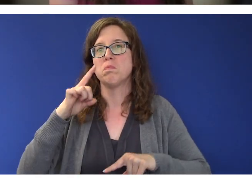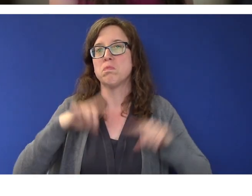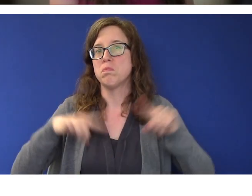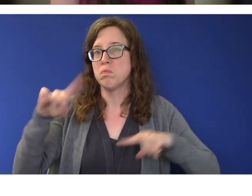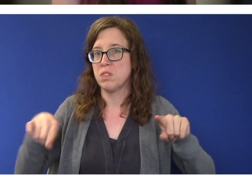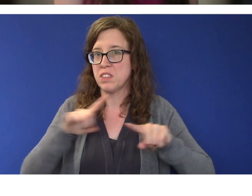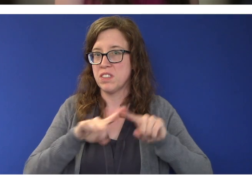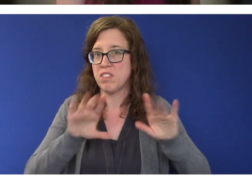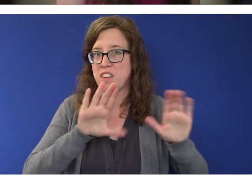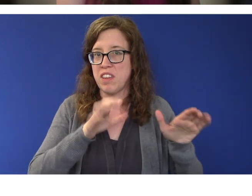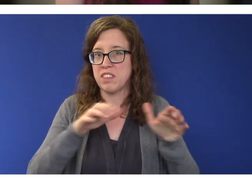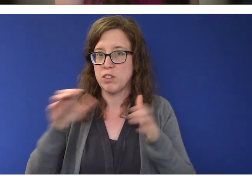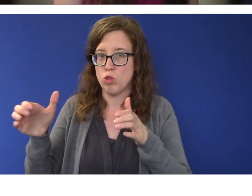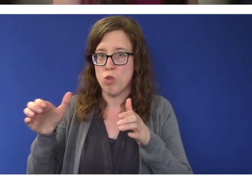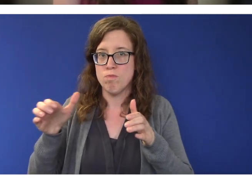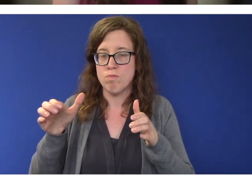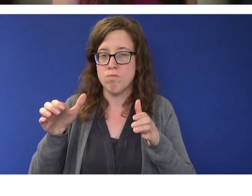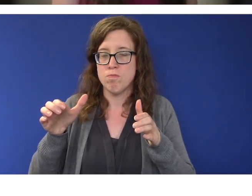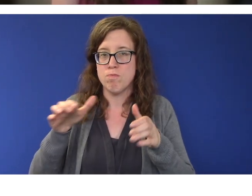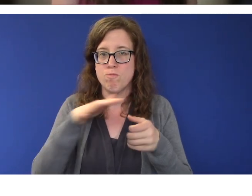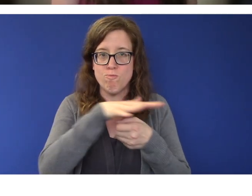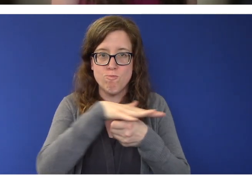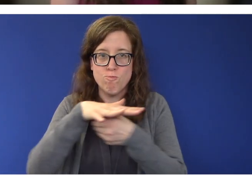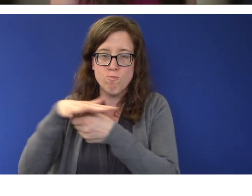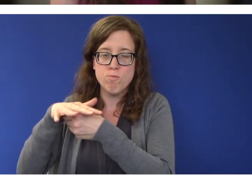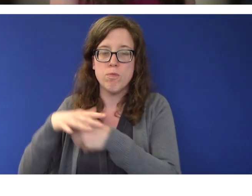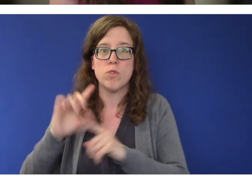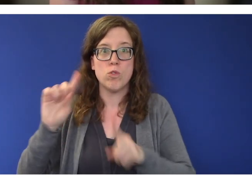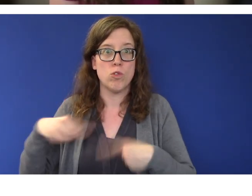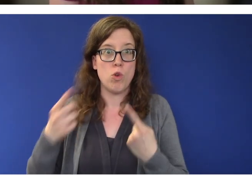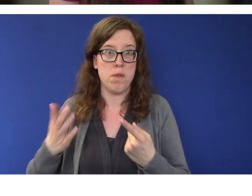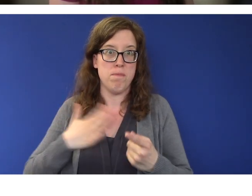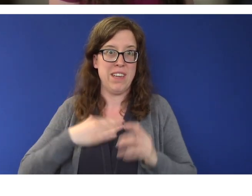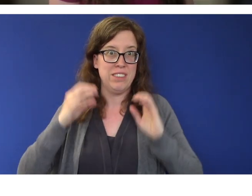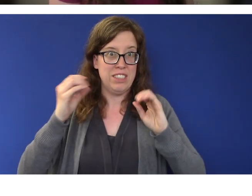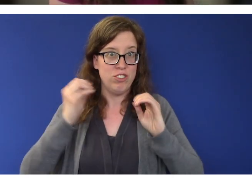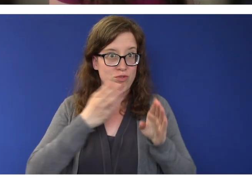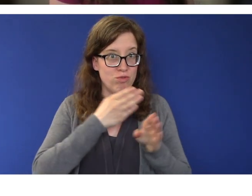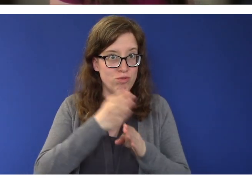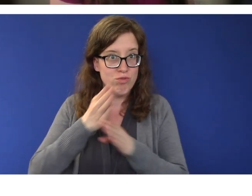variety of classroom settings. Over the course of my time in the classroom I have